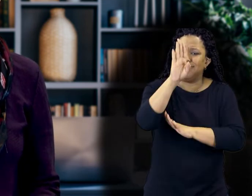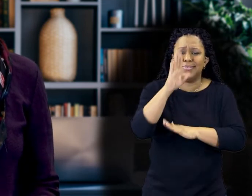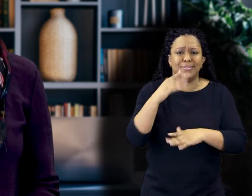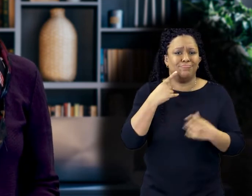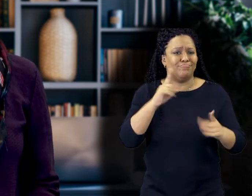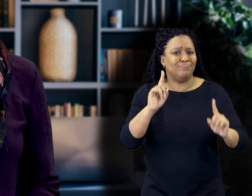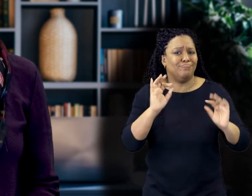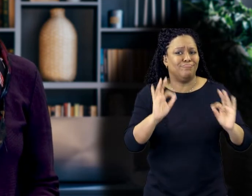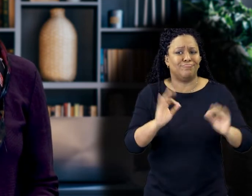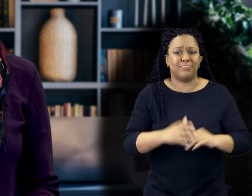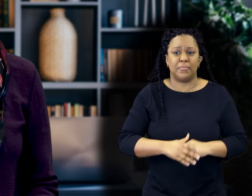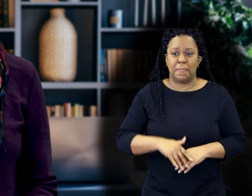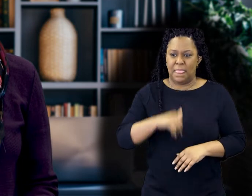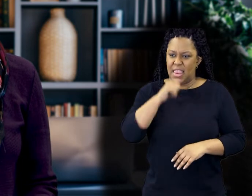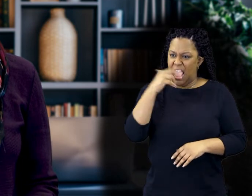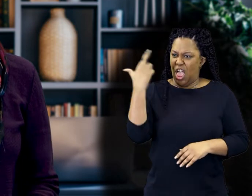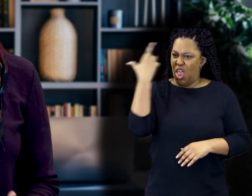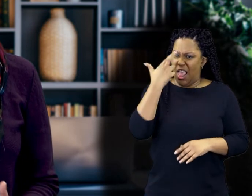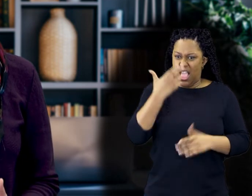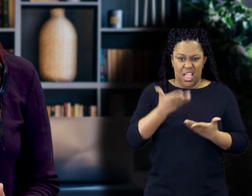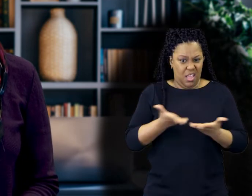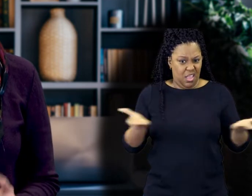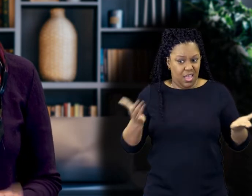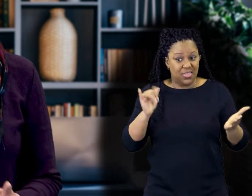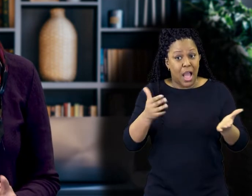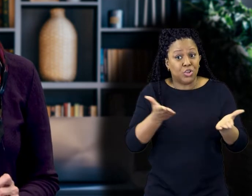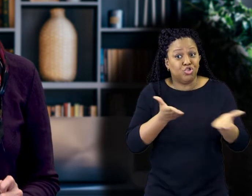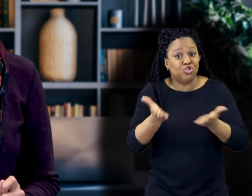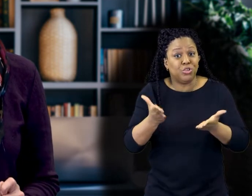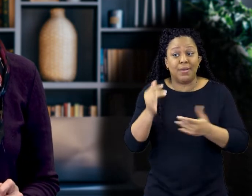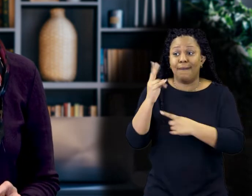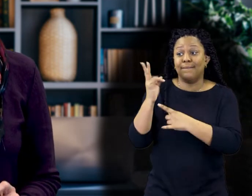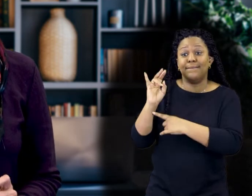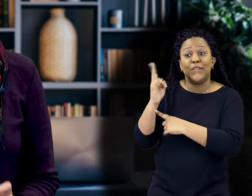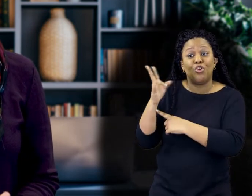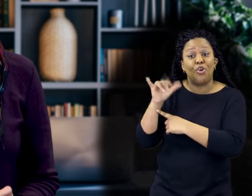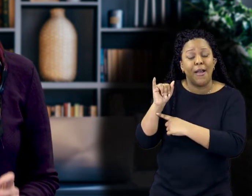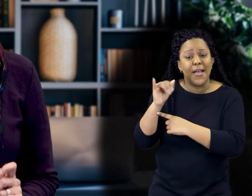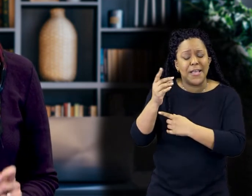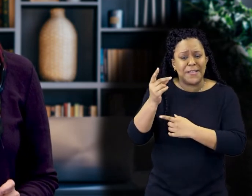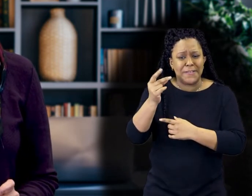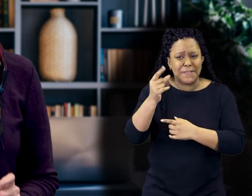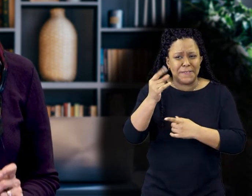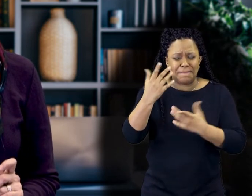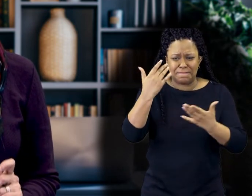I hadn't realized that there were services like VRI and let's see if I can get this right: